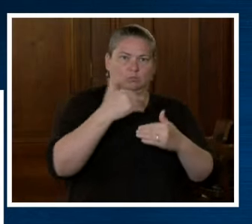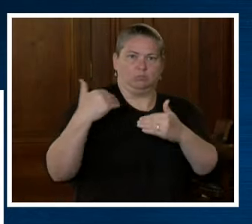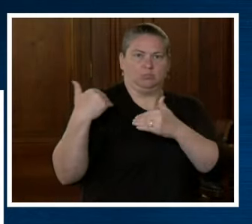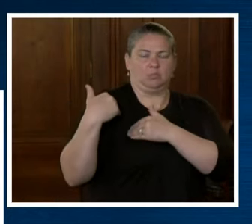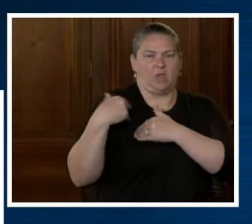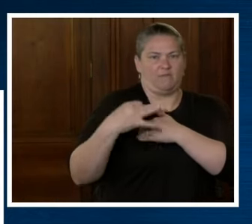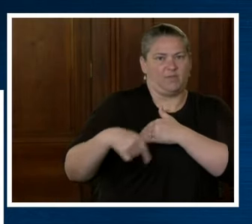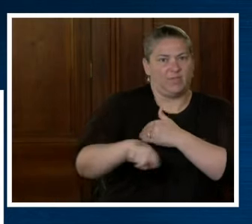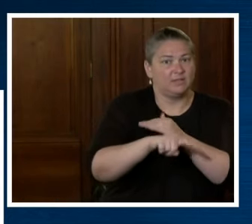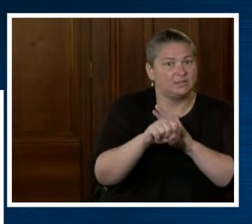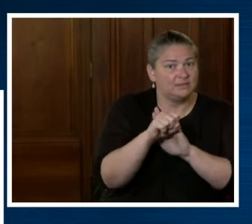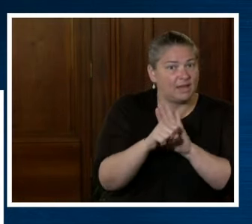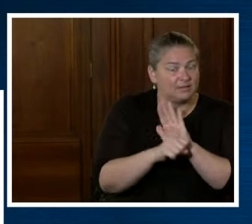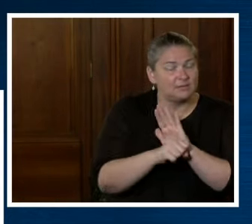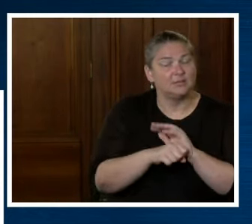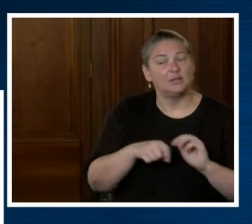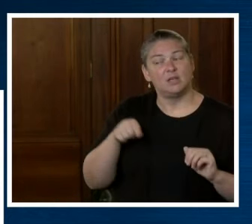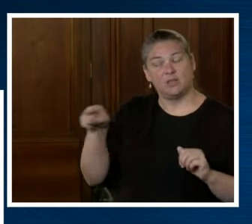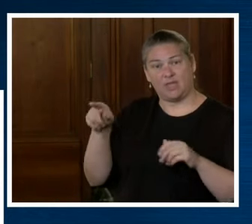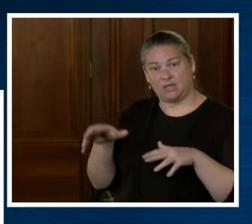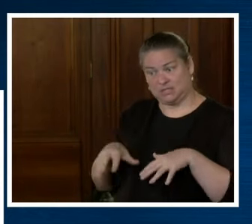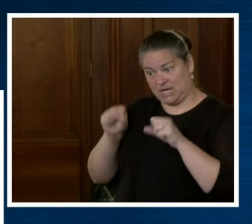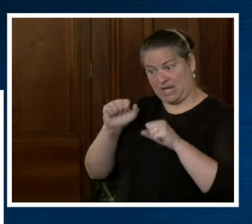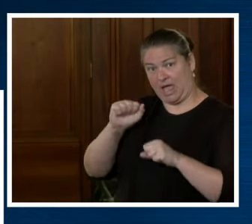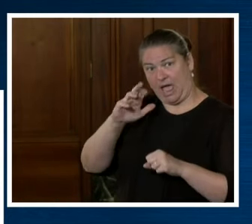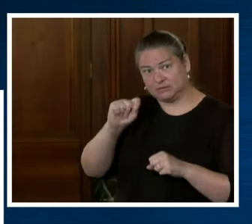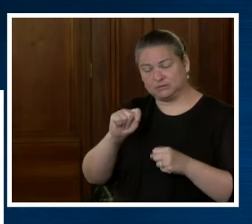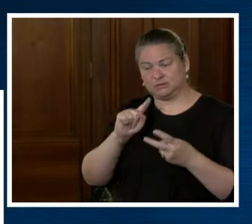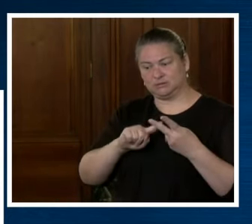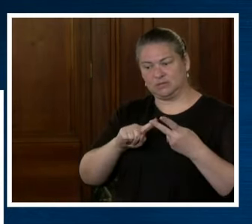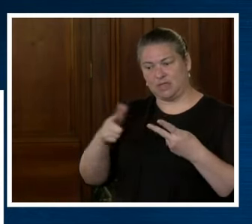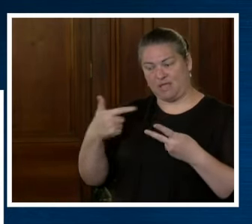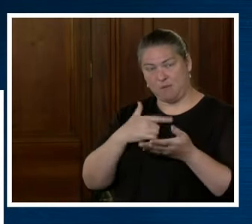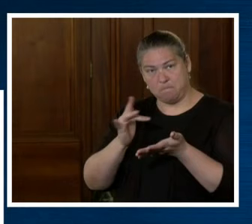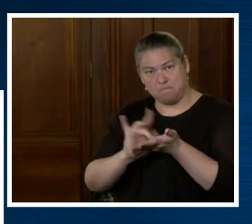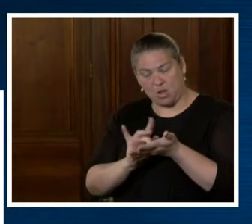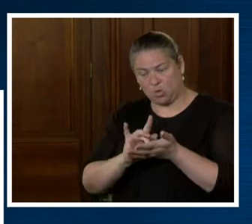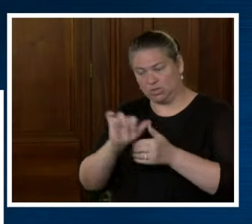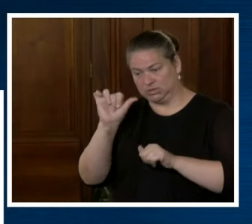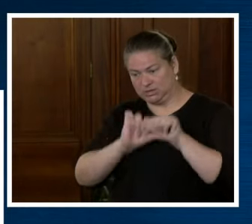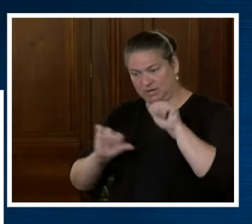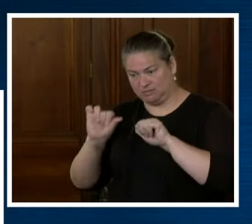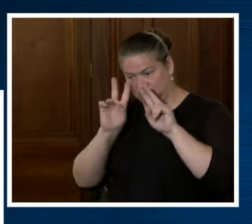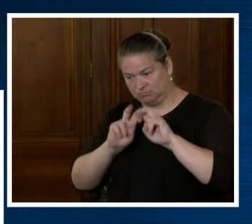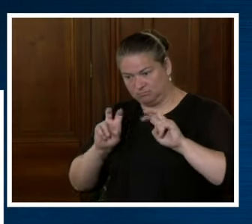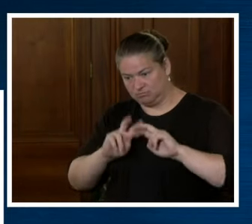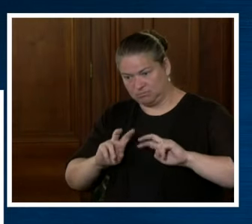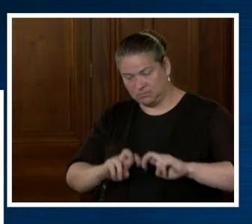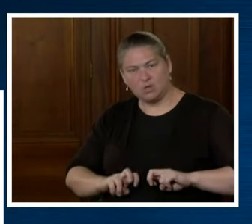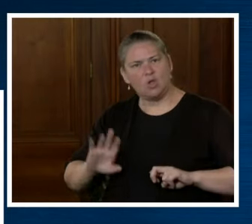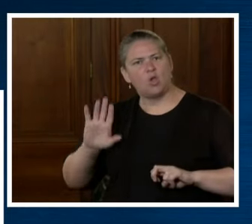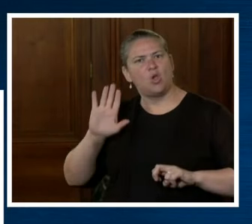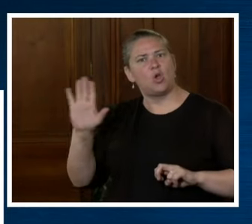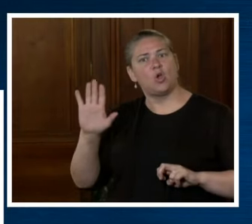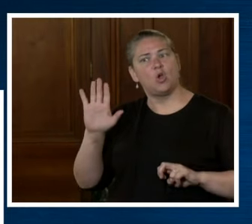NOW. I KNOW THAT. WE'RE GOING TALK ABOUT THAT IN A SECOND BUT WE HAVE TO MAKE SURE WE KEEP PEOPLE SAFE DUR COVID-19.